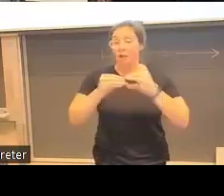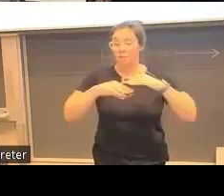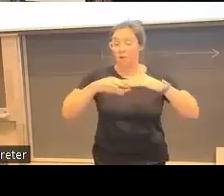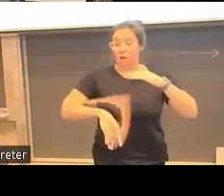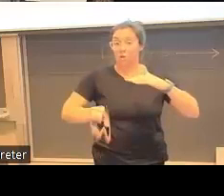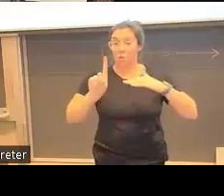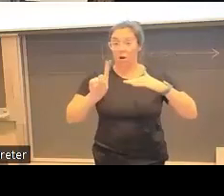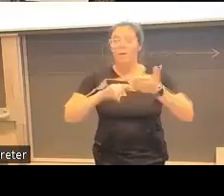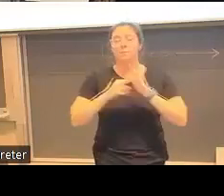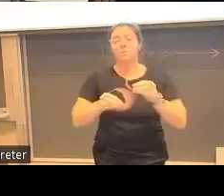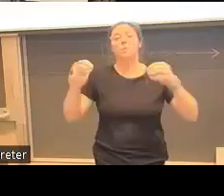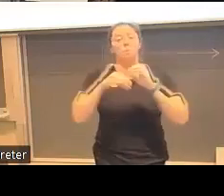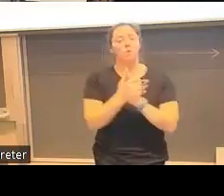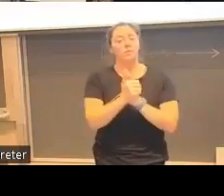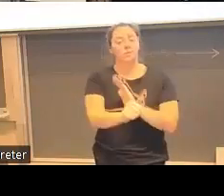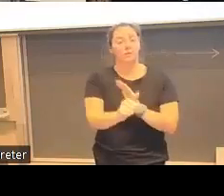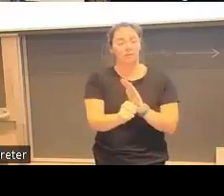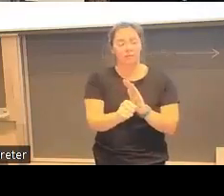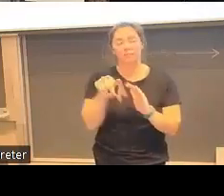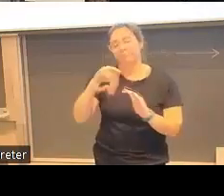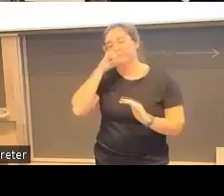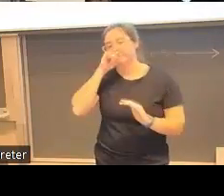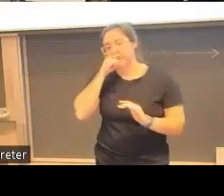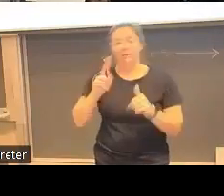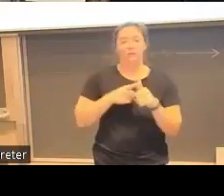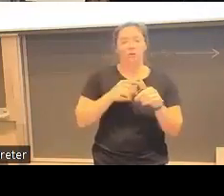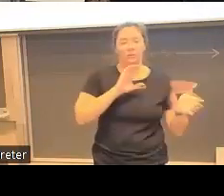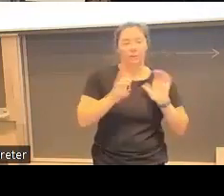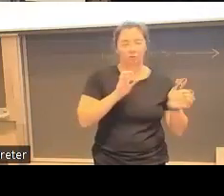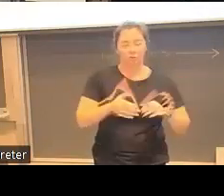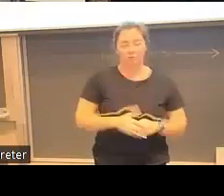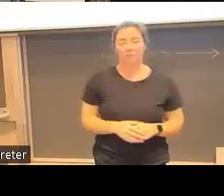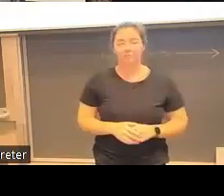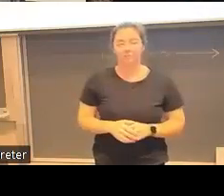skilled Communication in Pediatrics in the first comparison of community versus Peds while values